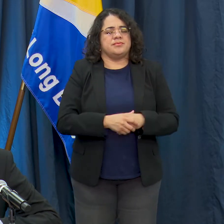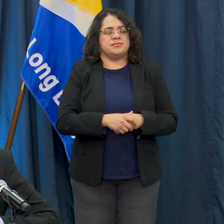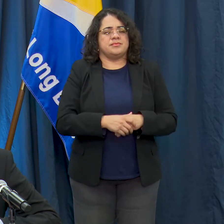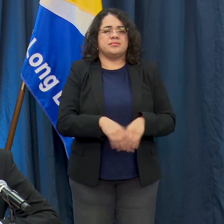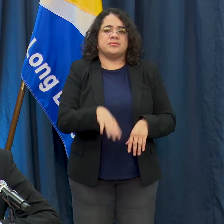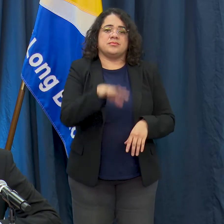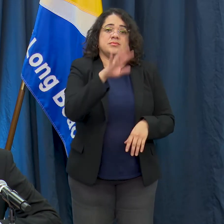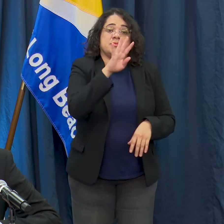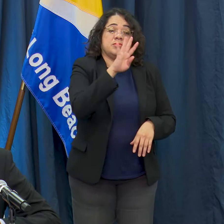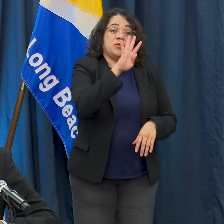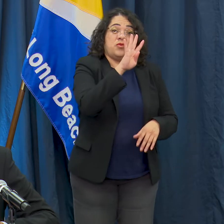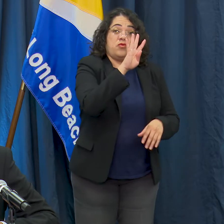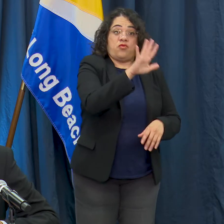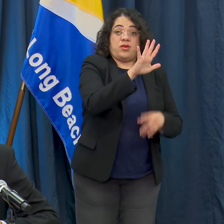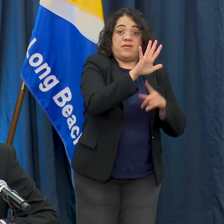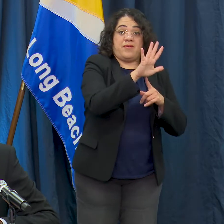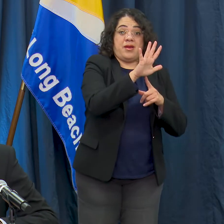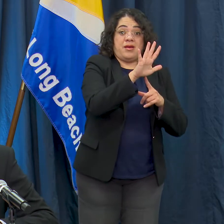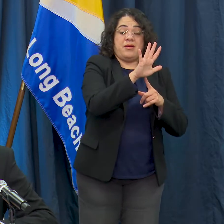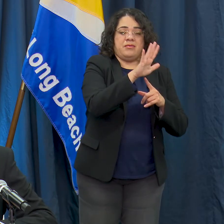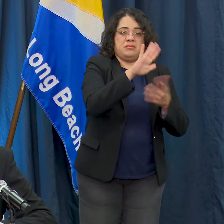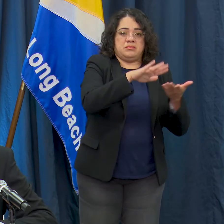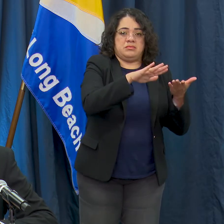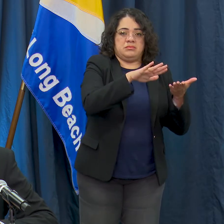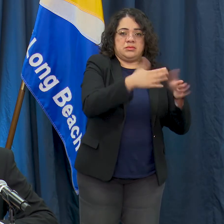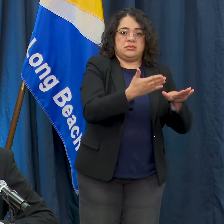of them have been associated with our long-term care nursing skilled